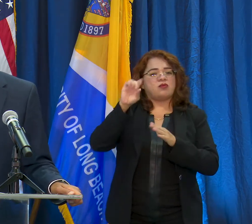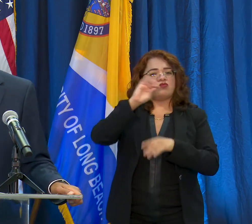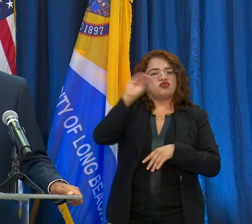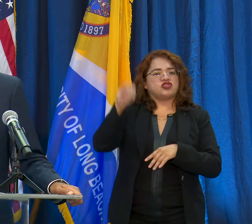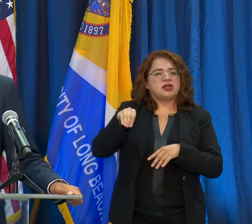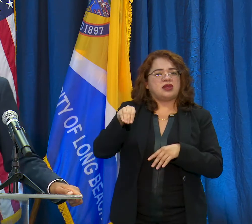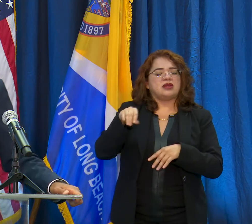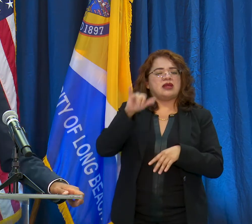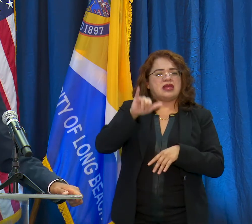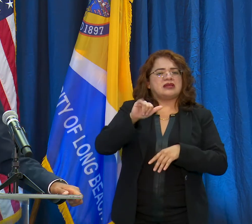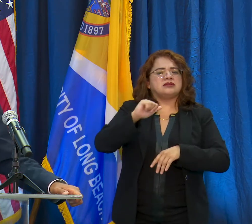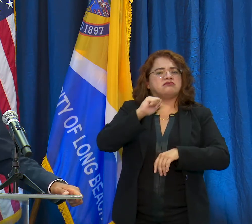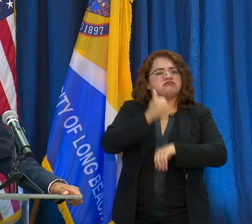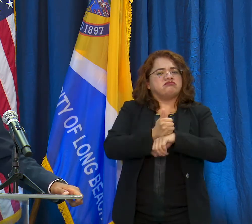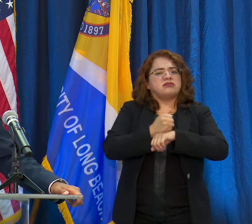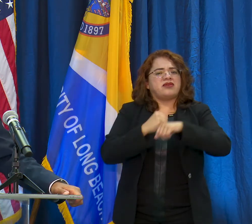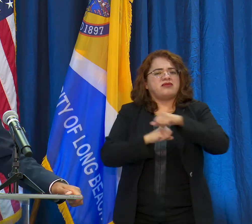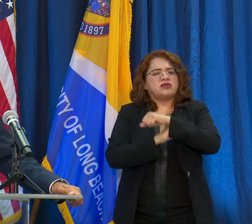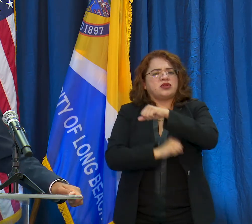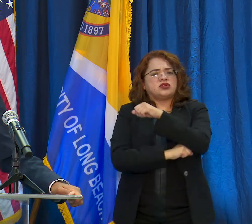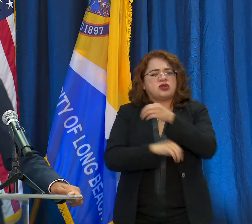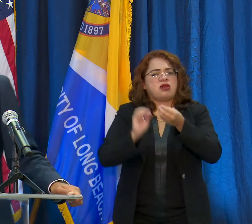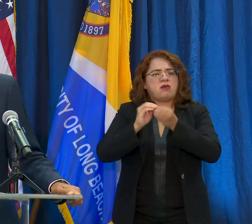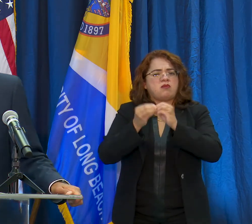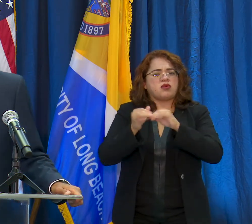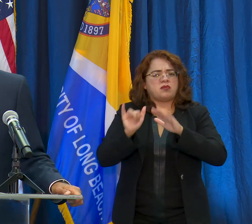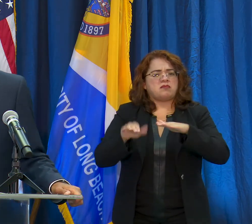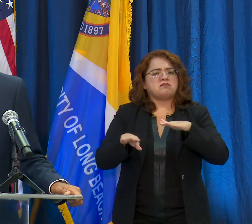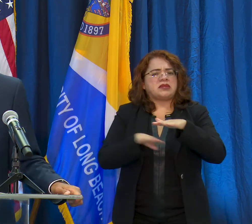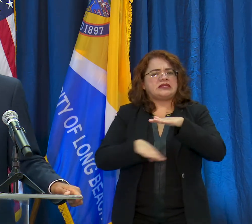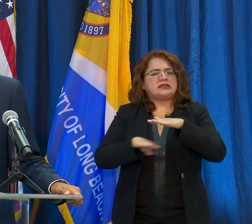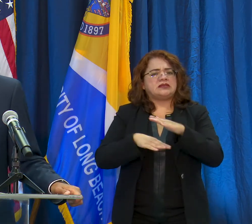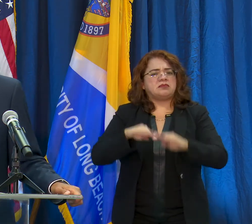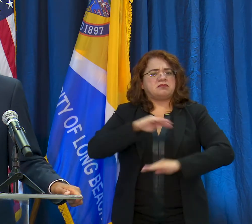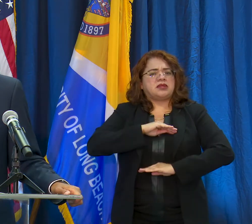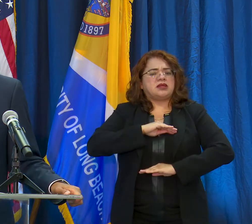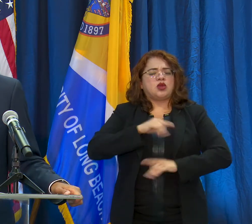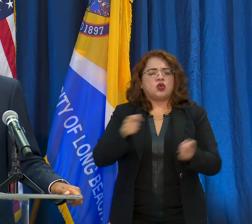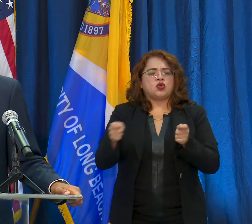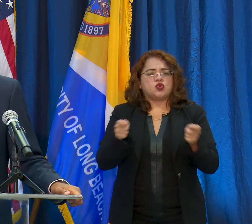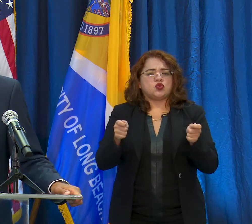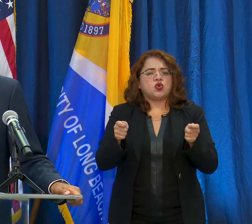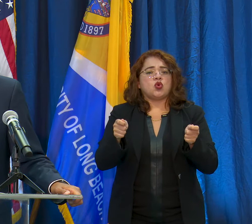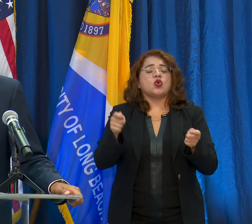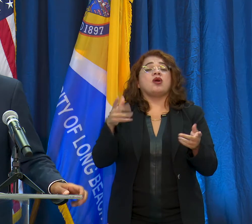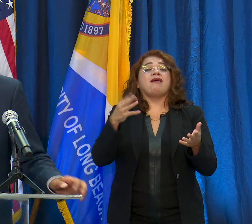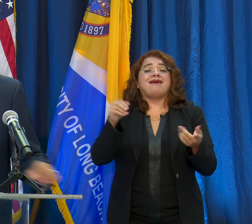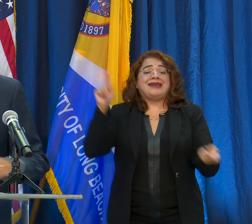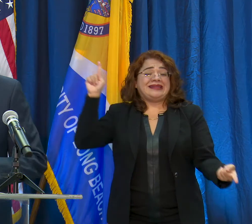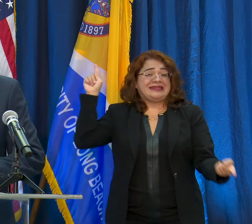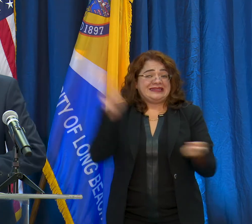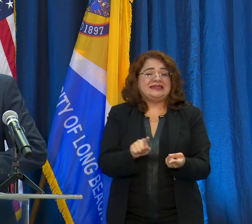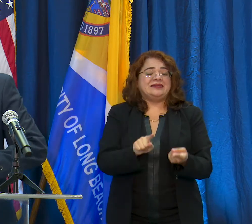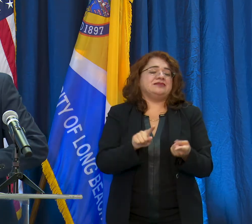that really allows us to control the virus and really limit that community transmission.